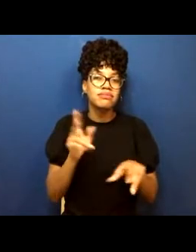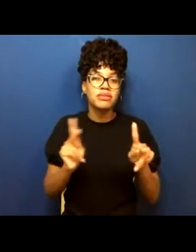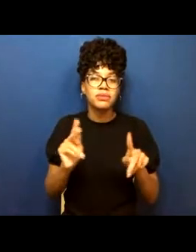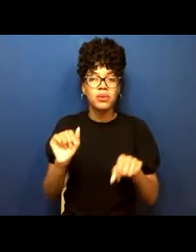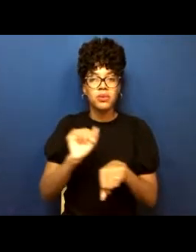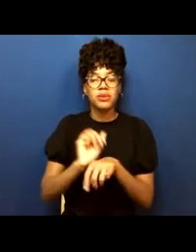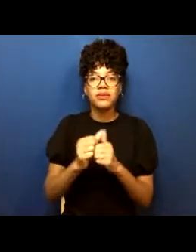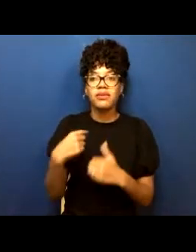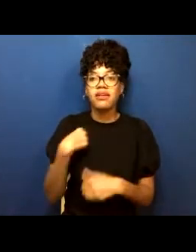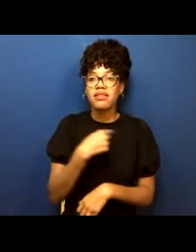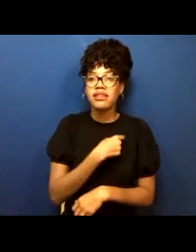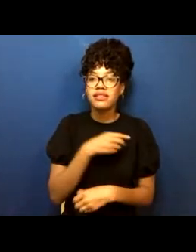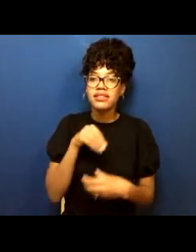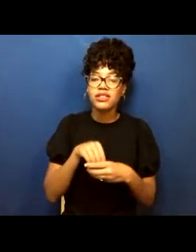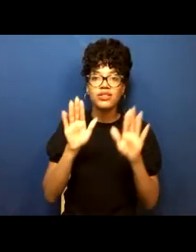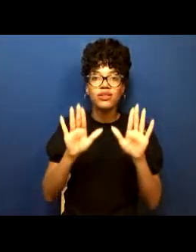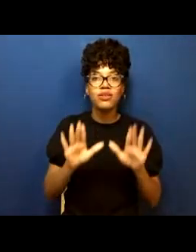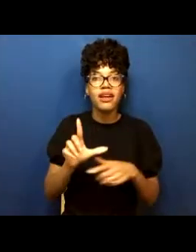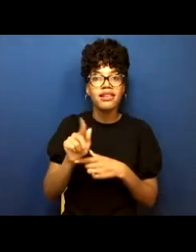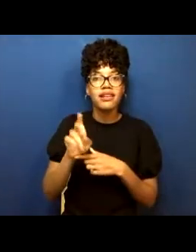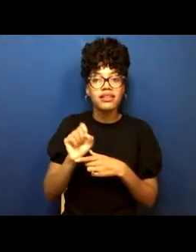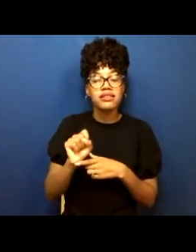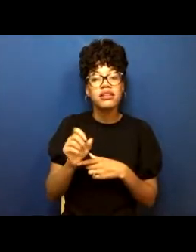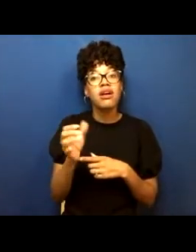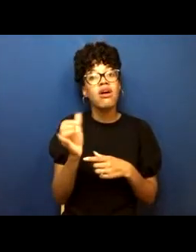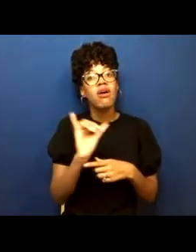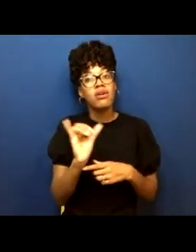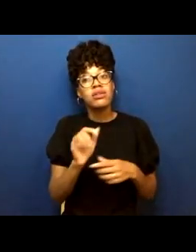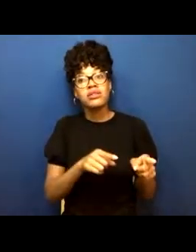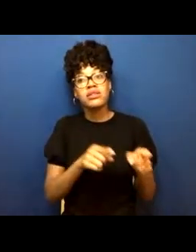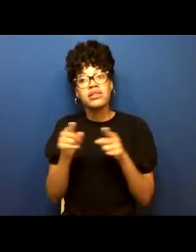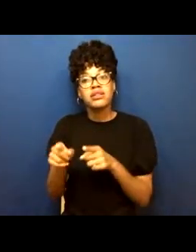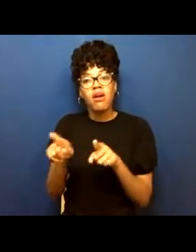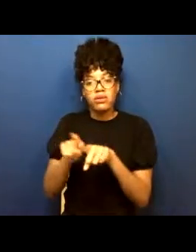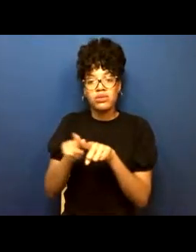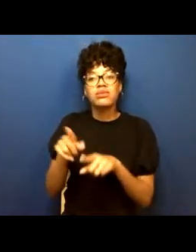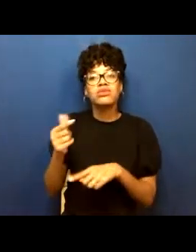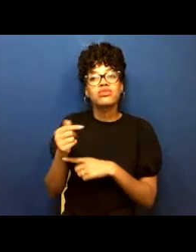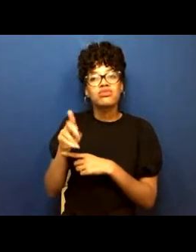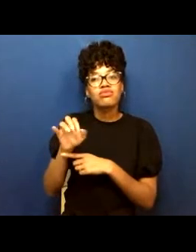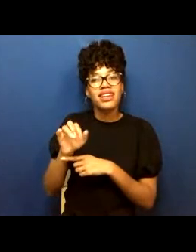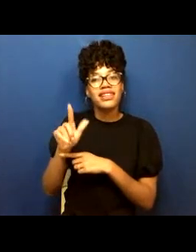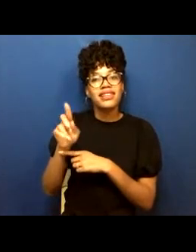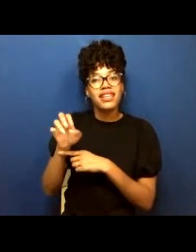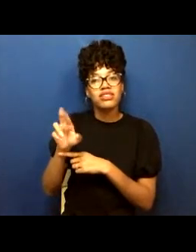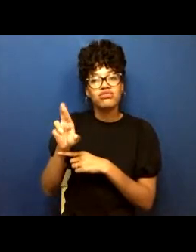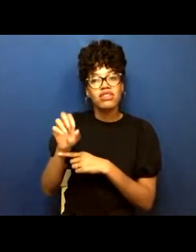And also thank you for the Great Lakes Restoration funding that allows us to continue to do this research and support our understanding of wild rice